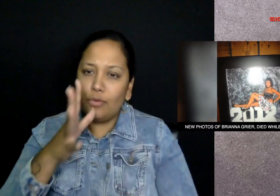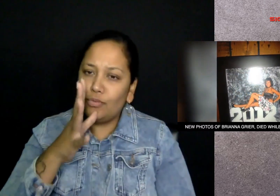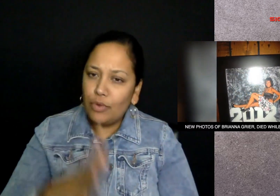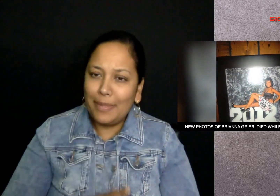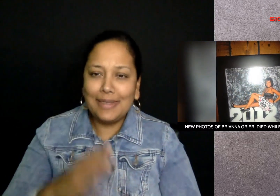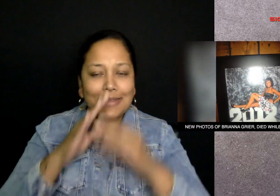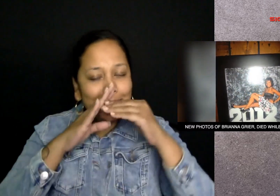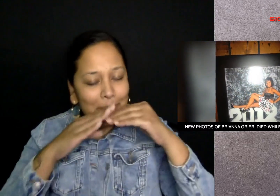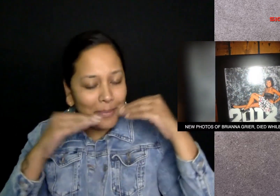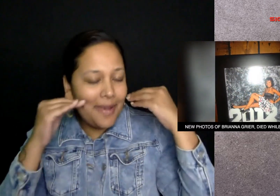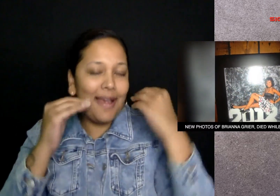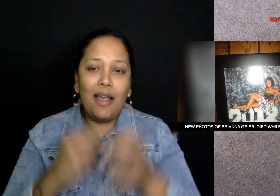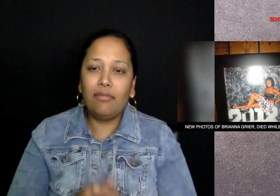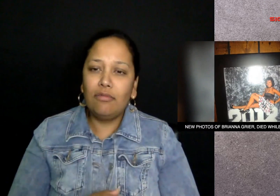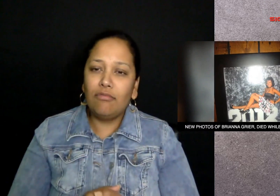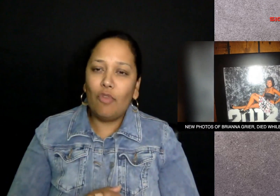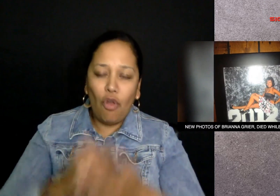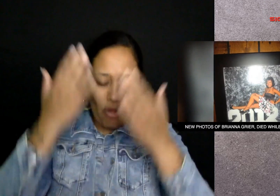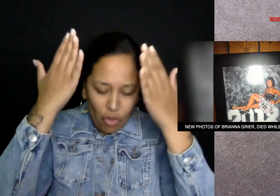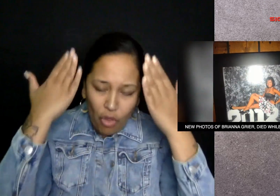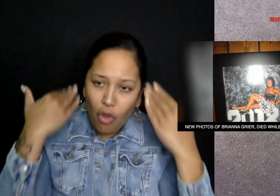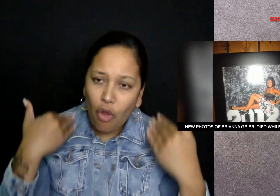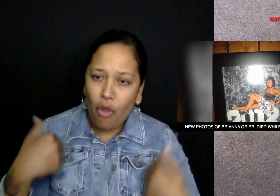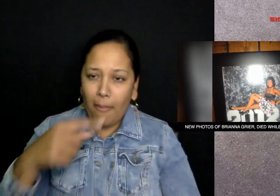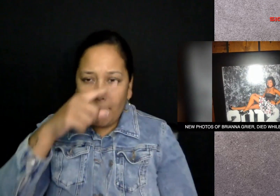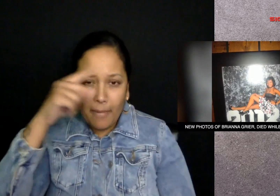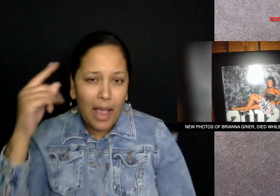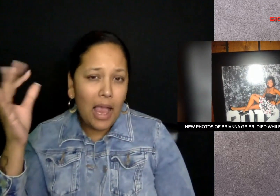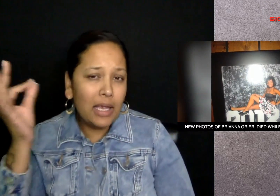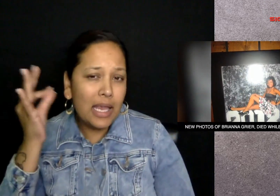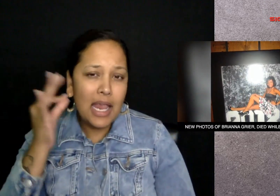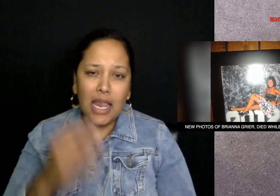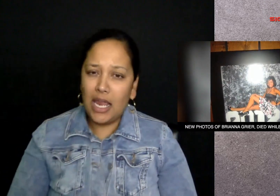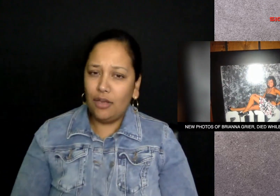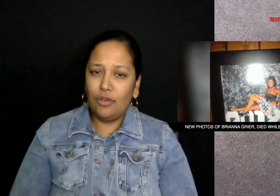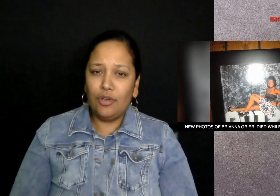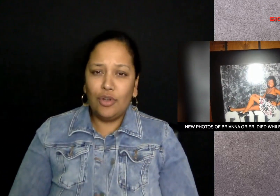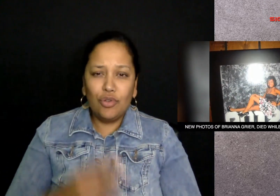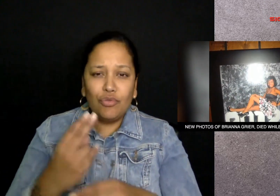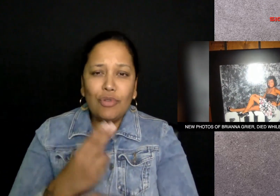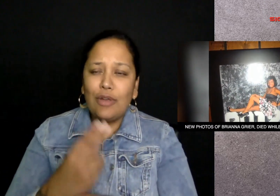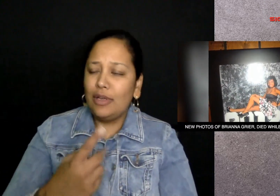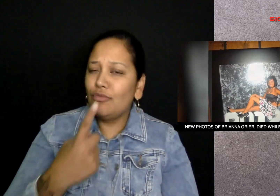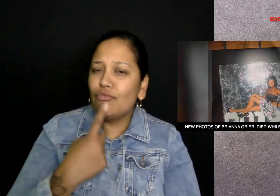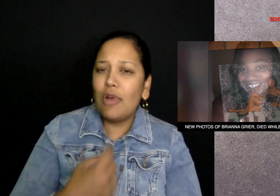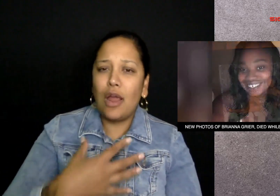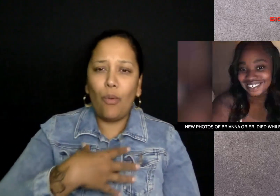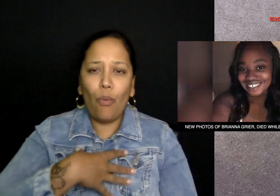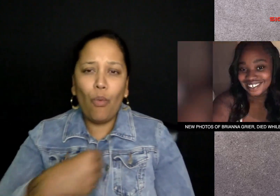in these pictures you see an African-American woman smiling with long black hair wearing a red